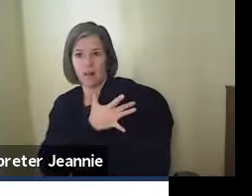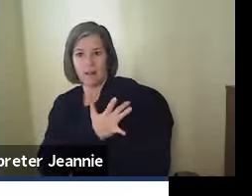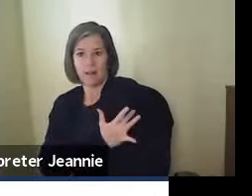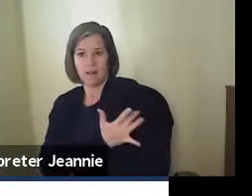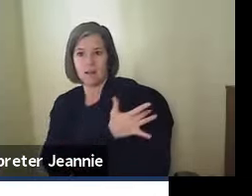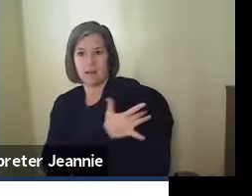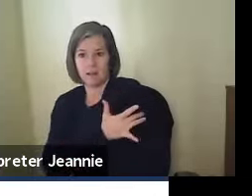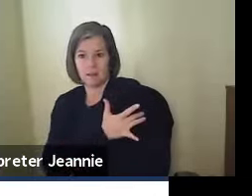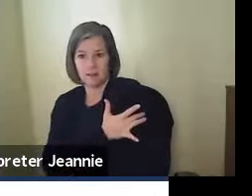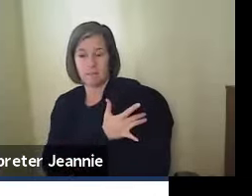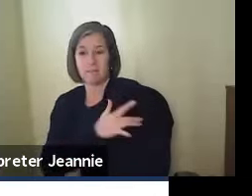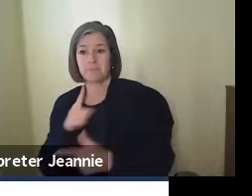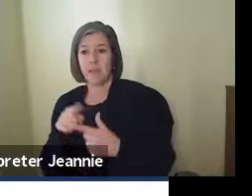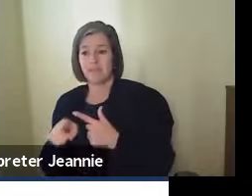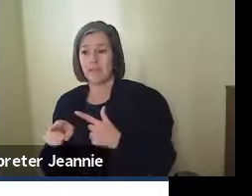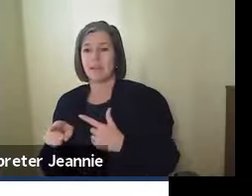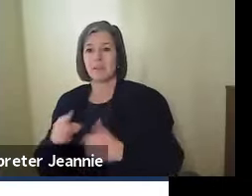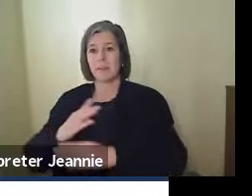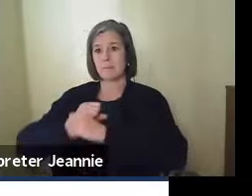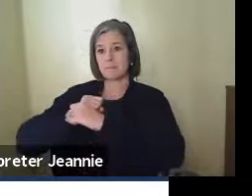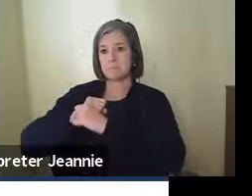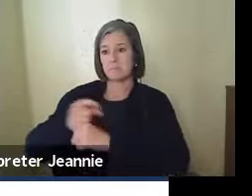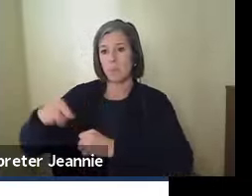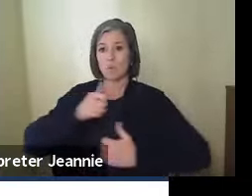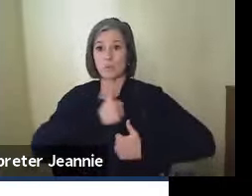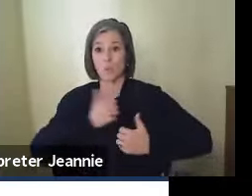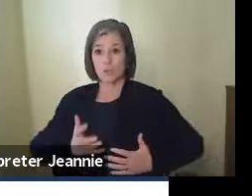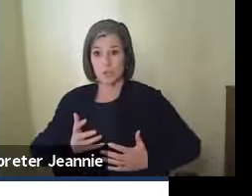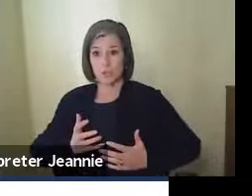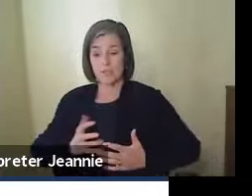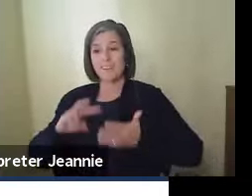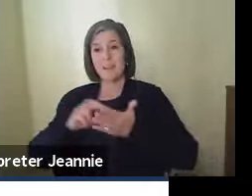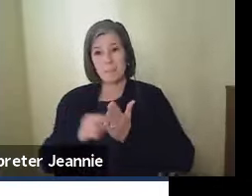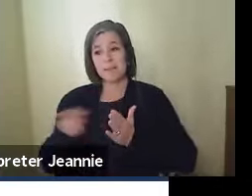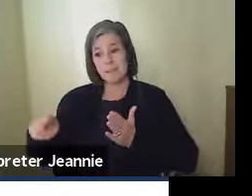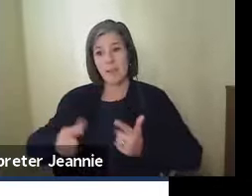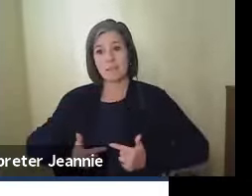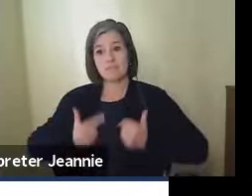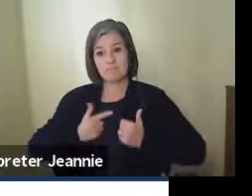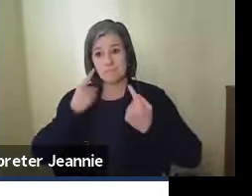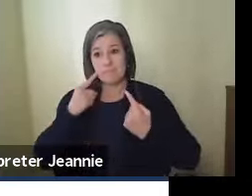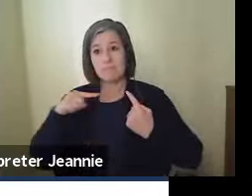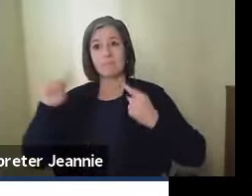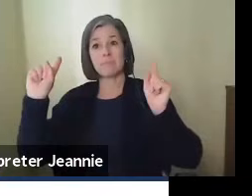and they vaccinated those soldiers and because of that they were able to survive the winter and go on to win the Revolutionary war.